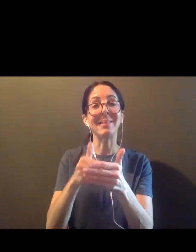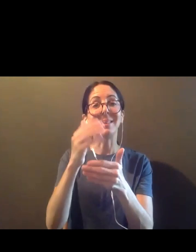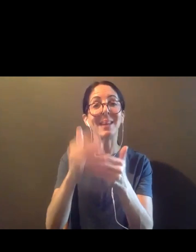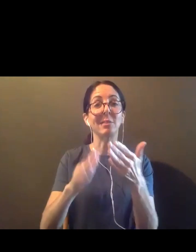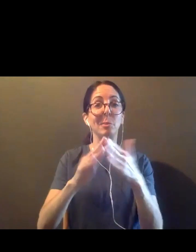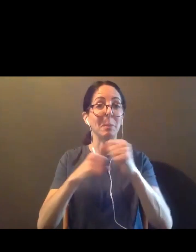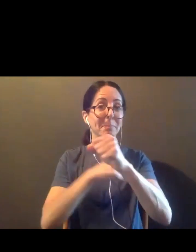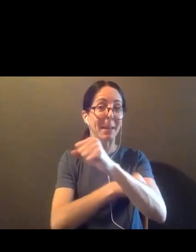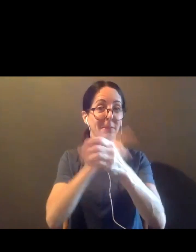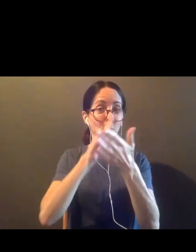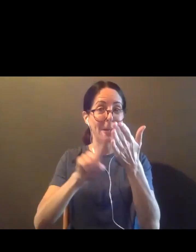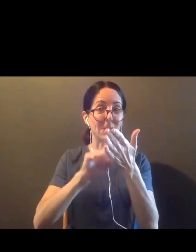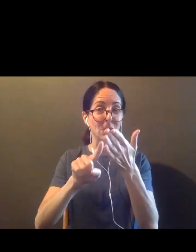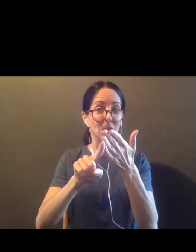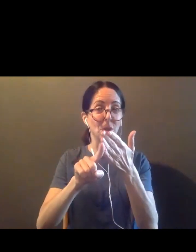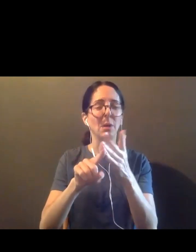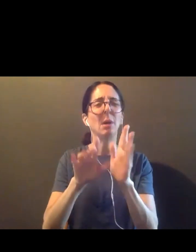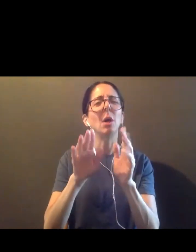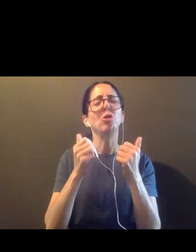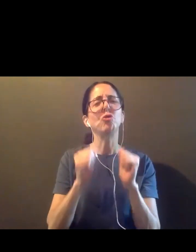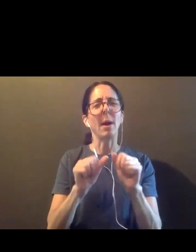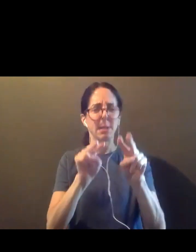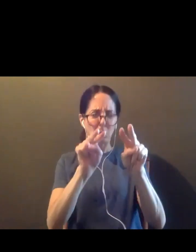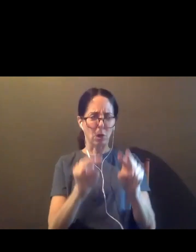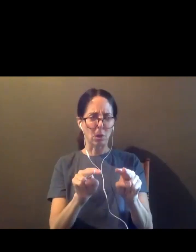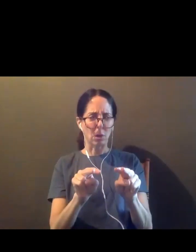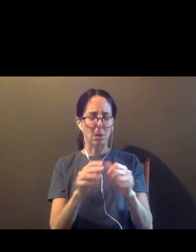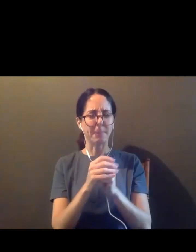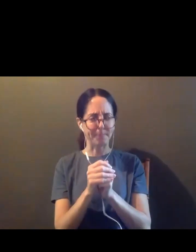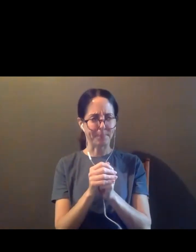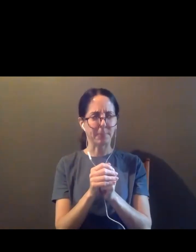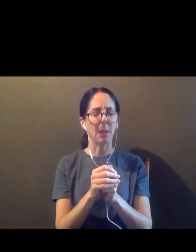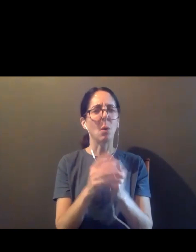process, see where it is appropriate and who will be accountable and responsible to engage